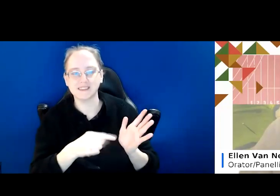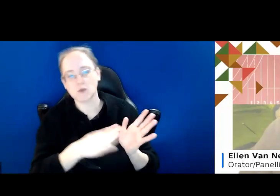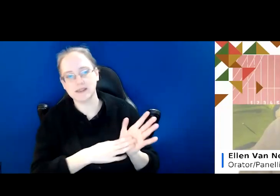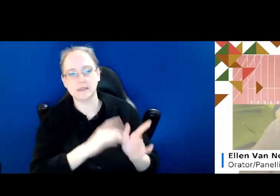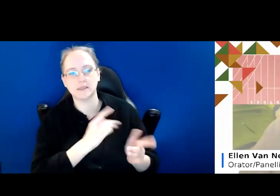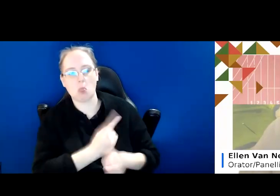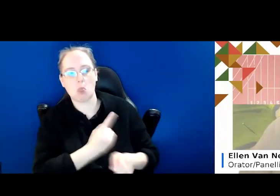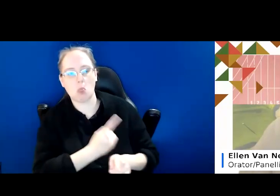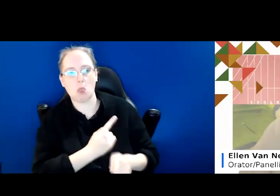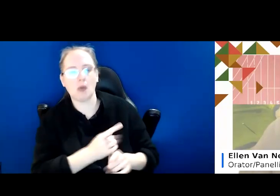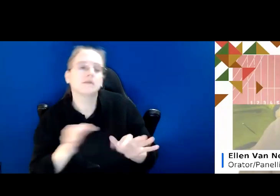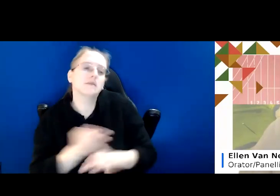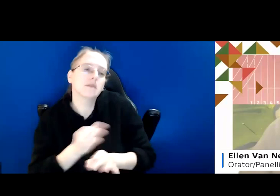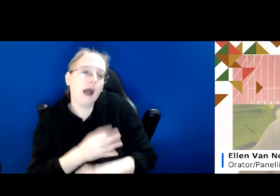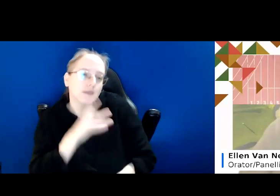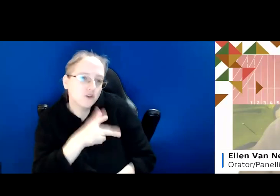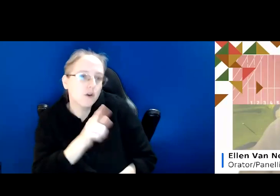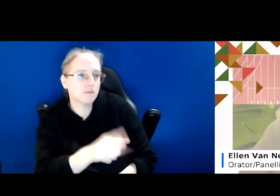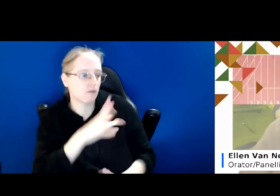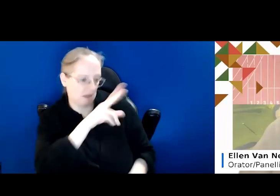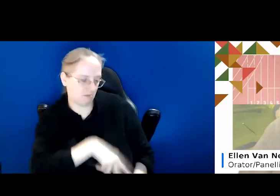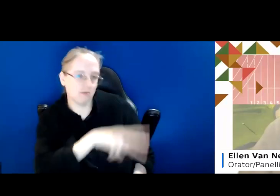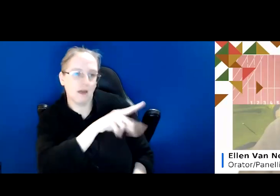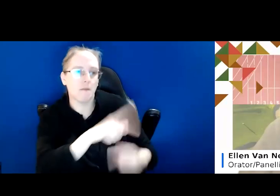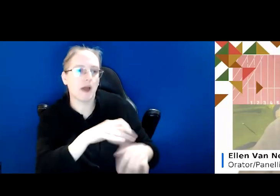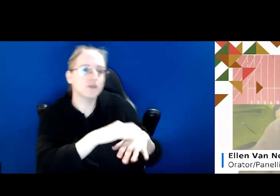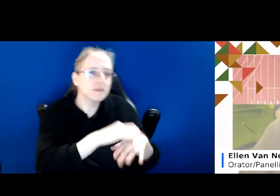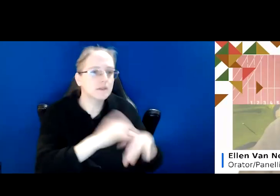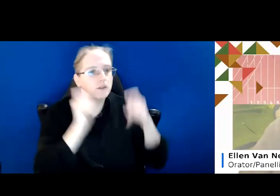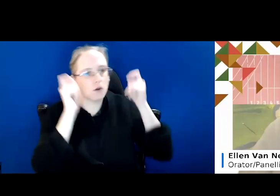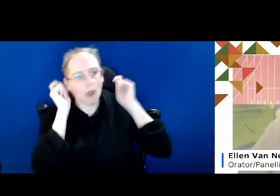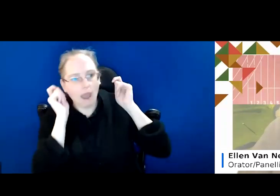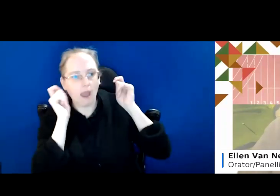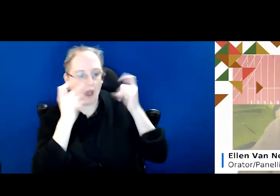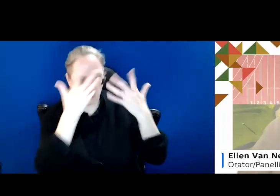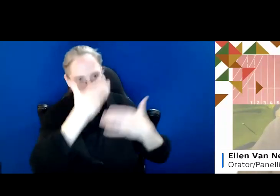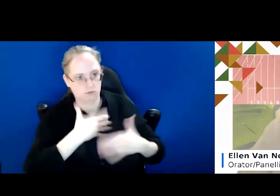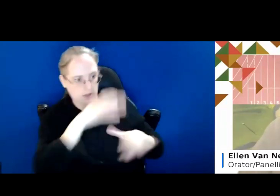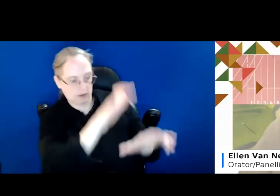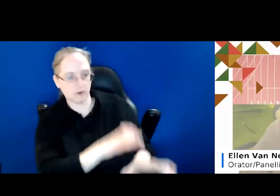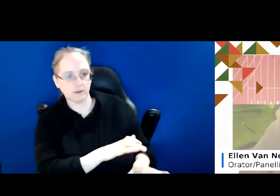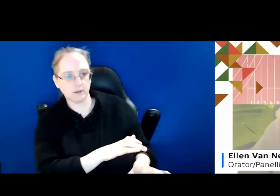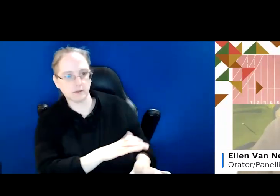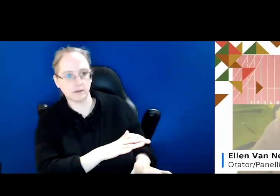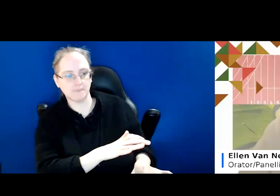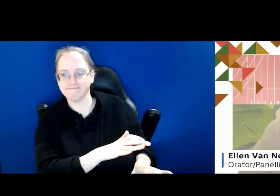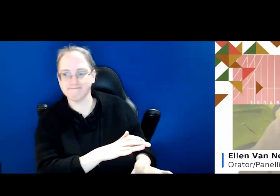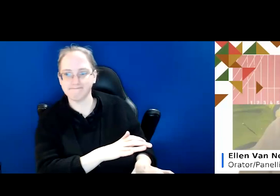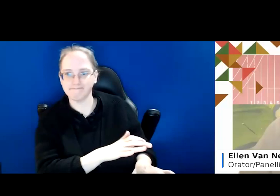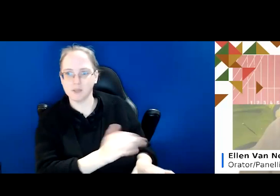skin, hair and general appearance contribute negatively to her body image